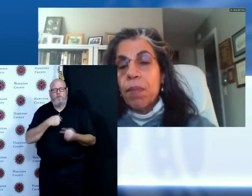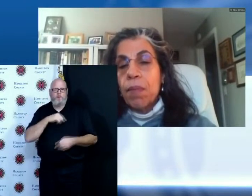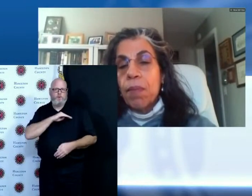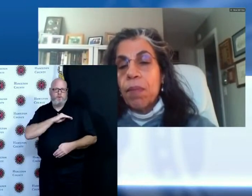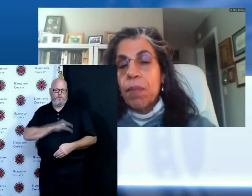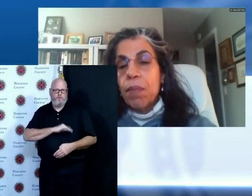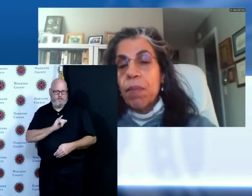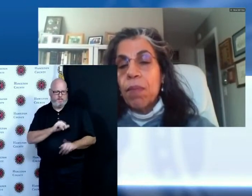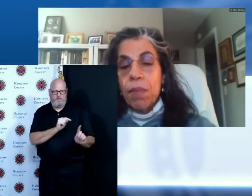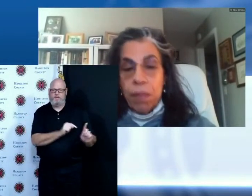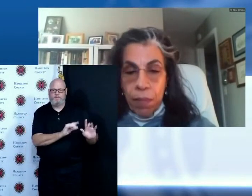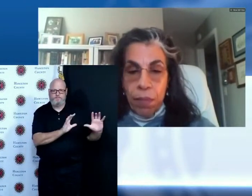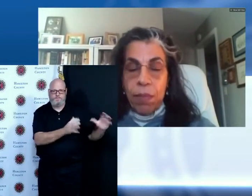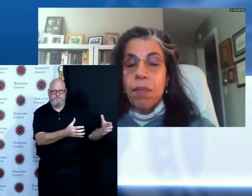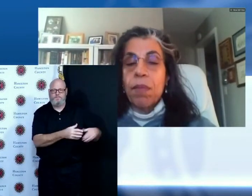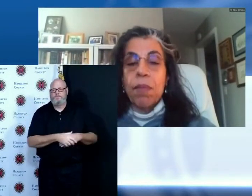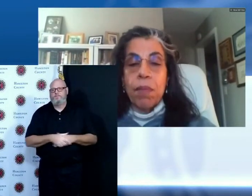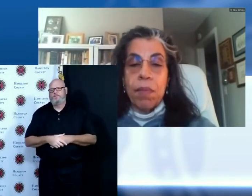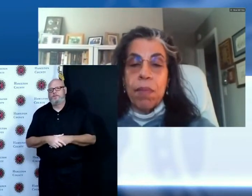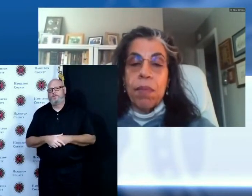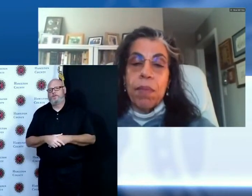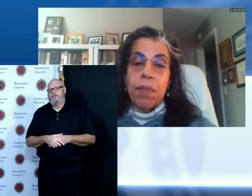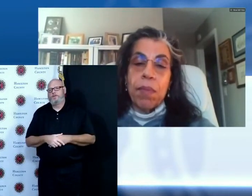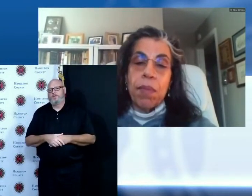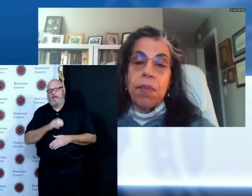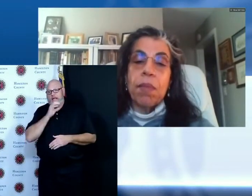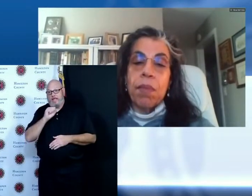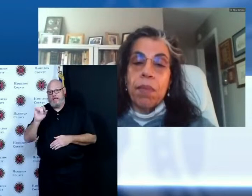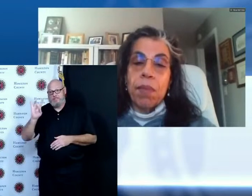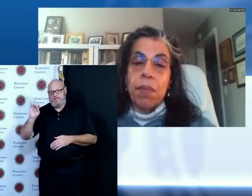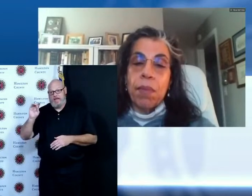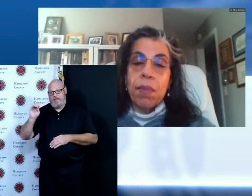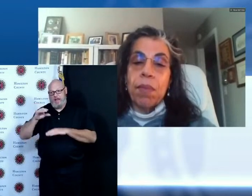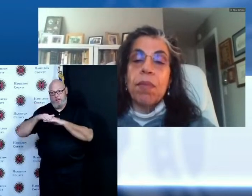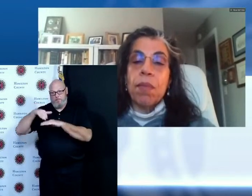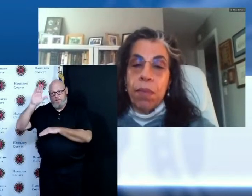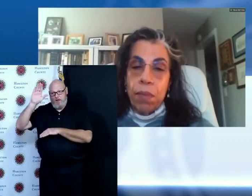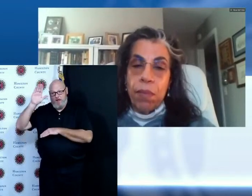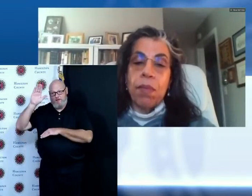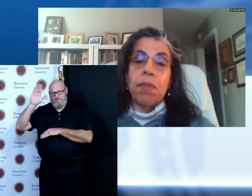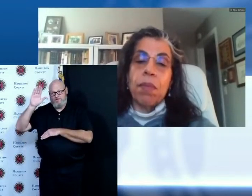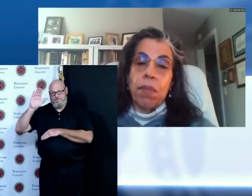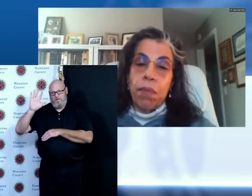all right and one other thing either Denise or for for Greg and this will be my last question